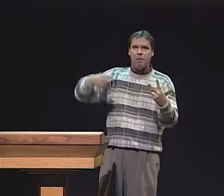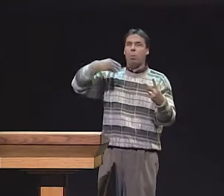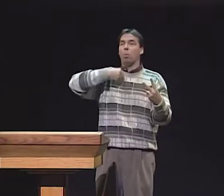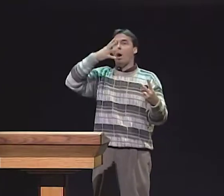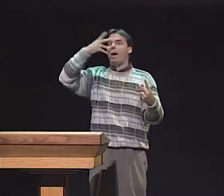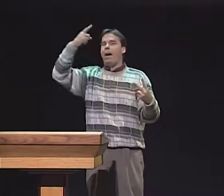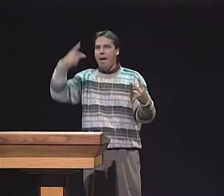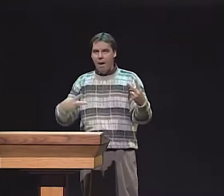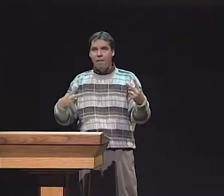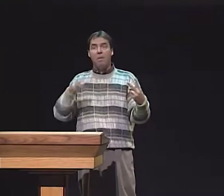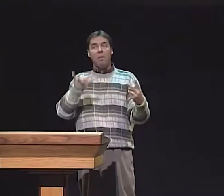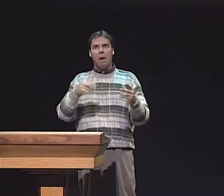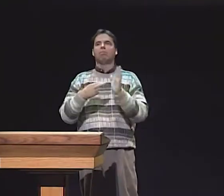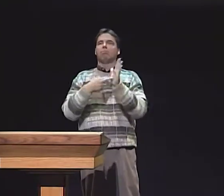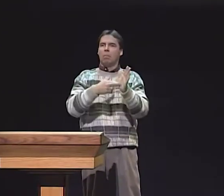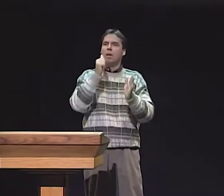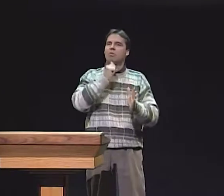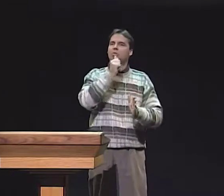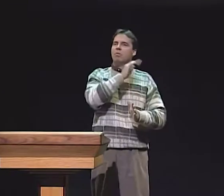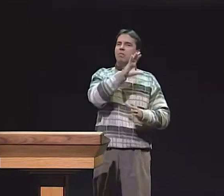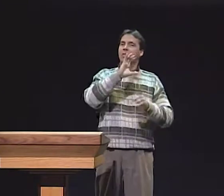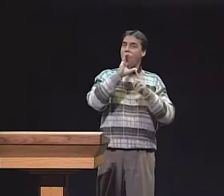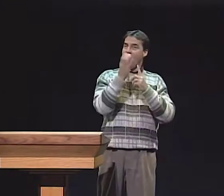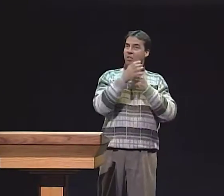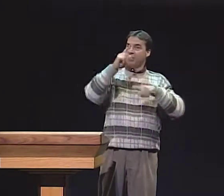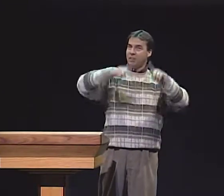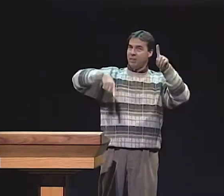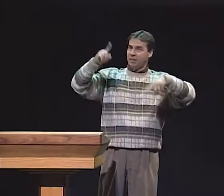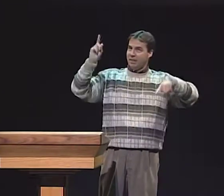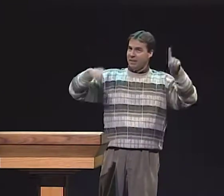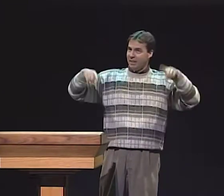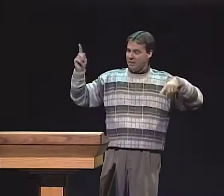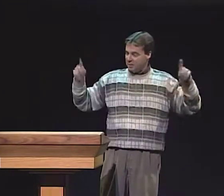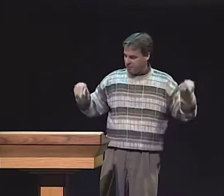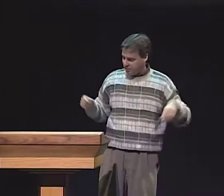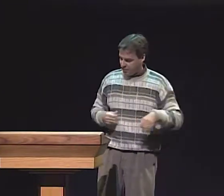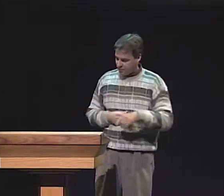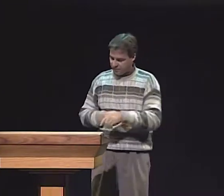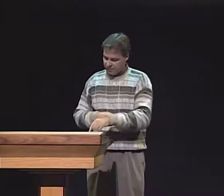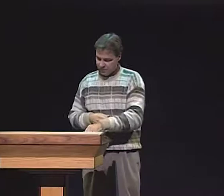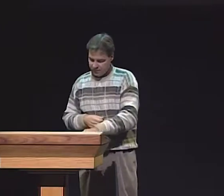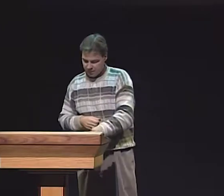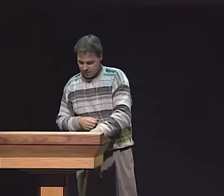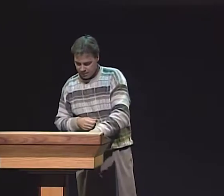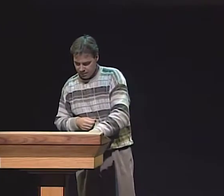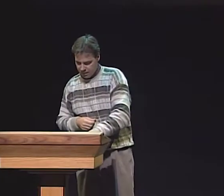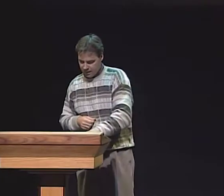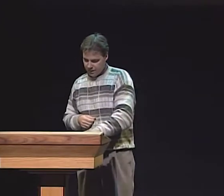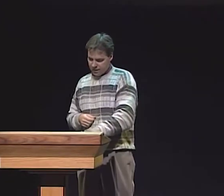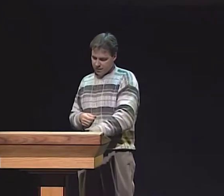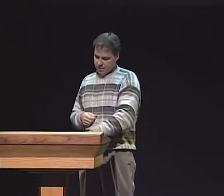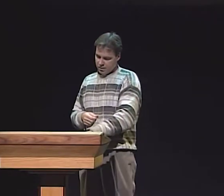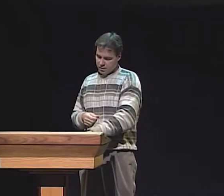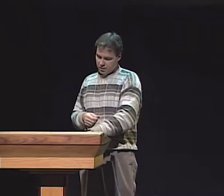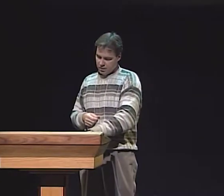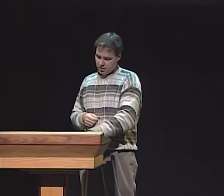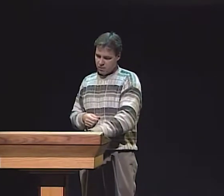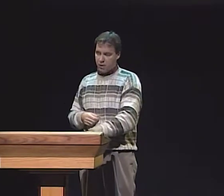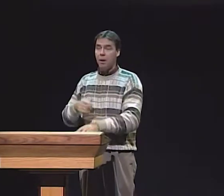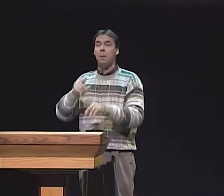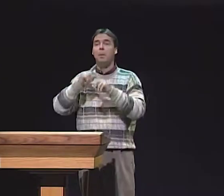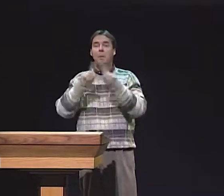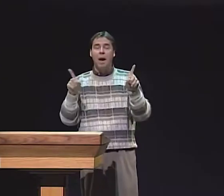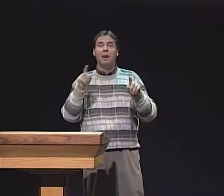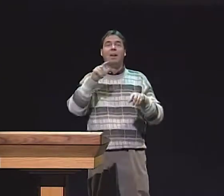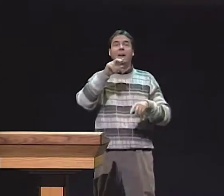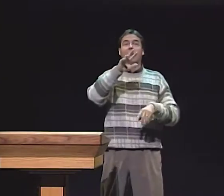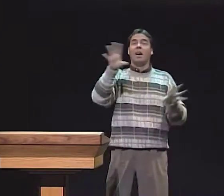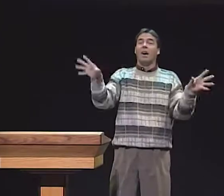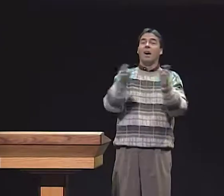AND THEY WERE MULTICULTURAL AND NATIVE AMERICANS, BLACKS,